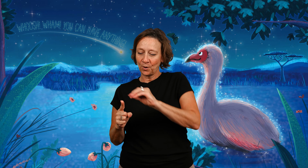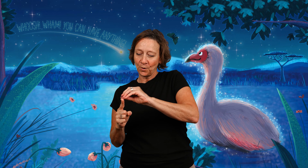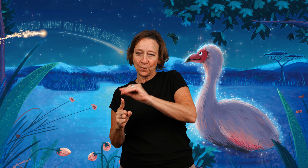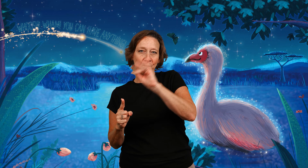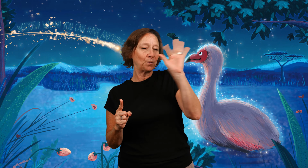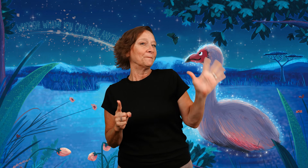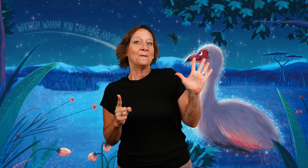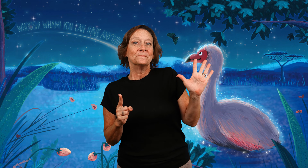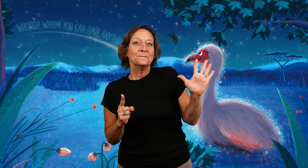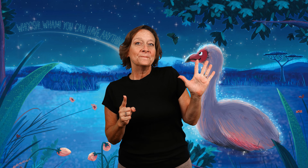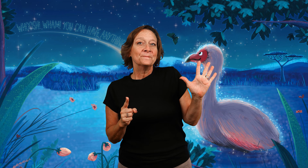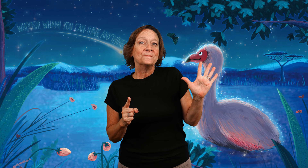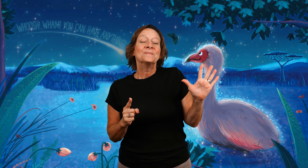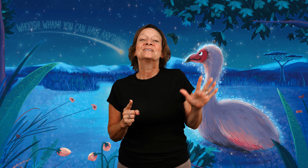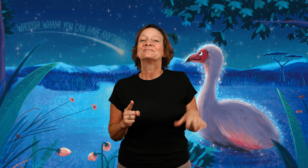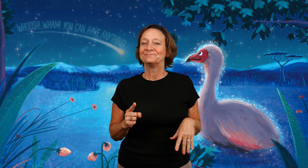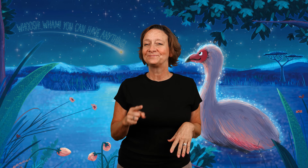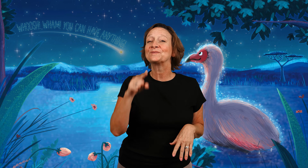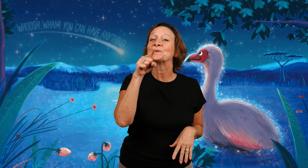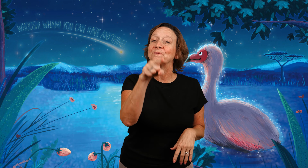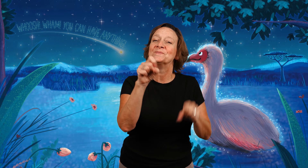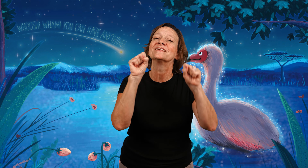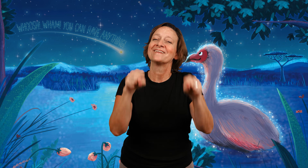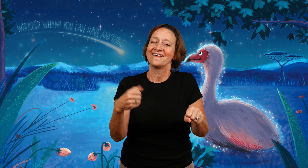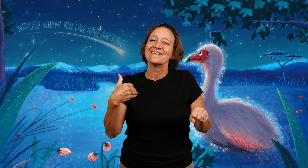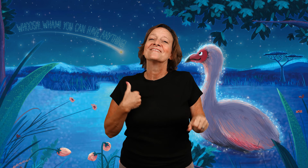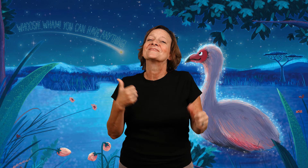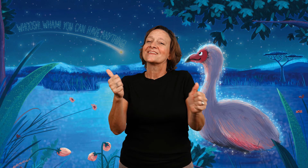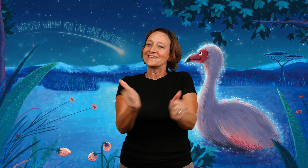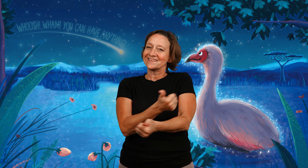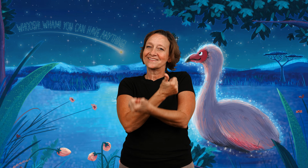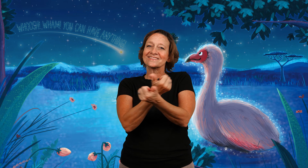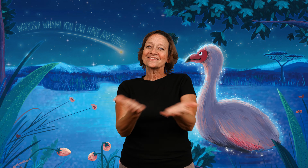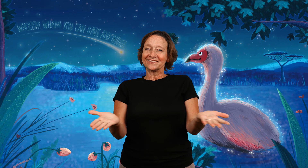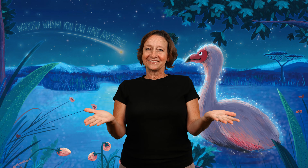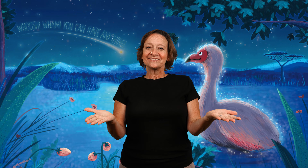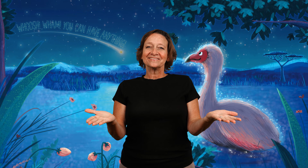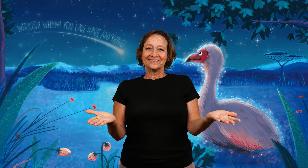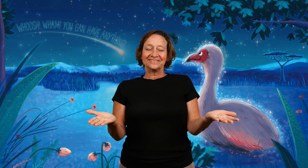WHOOSH! WHAM! YOU CAN HAVE ANYTHING!